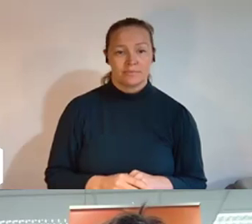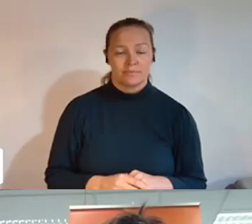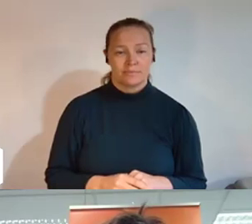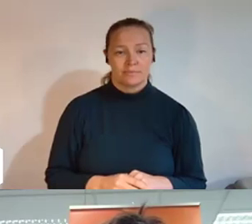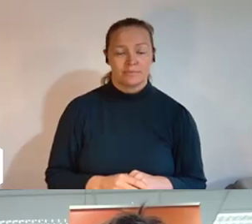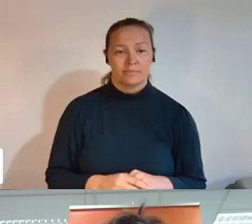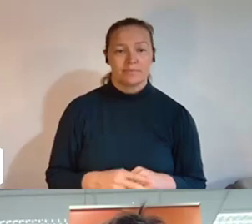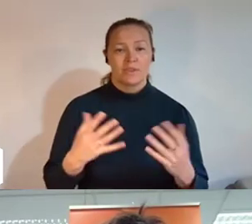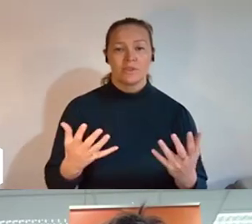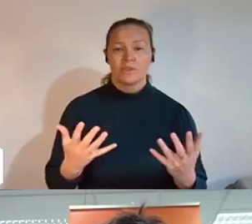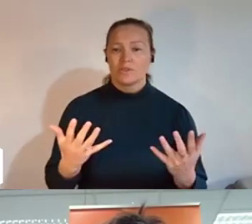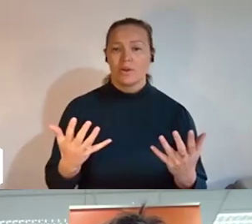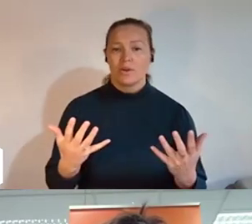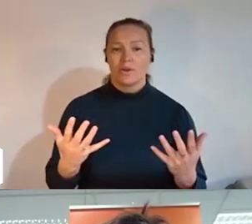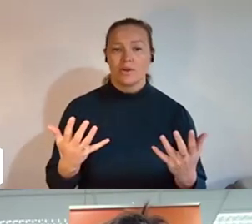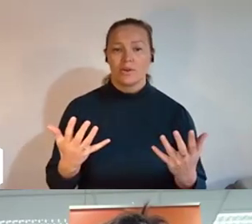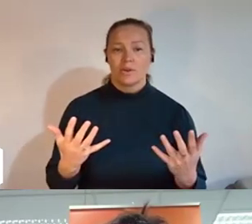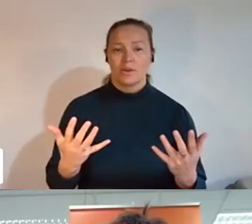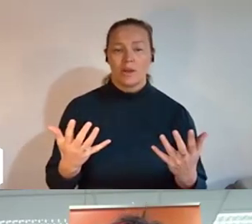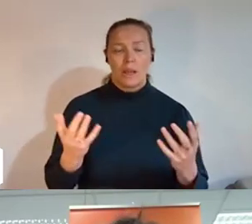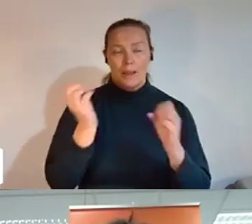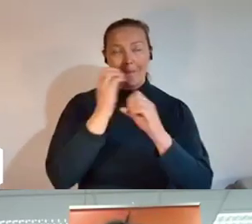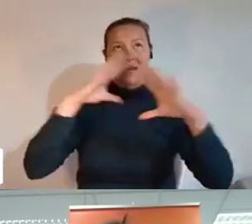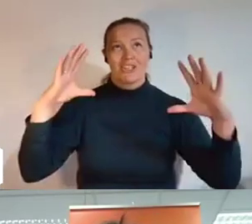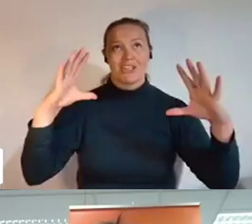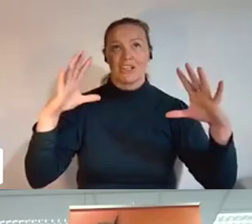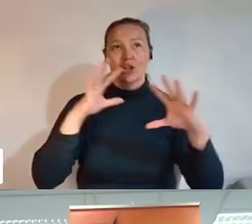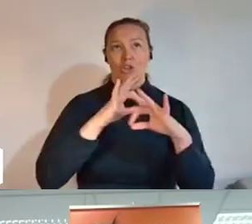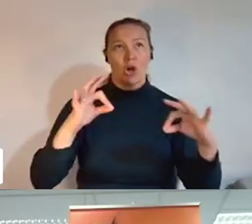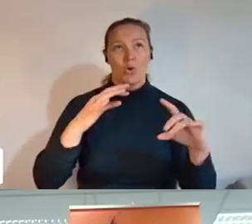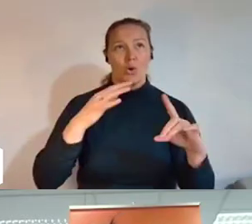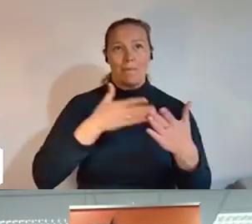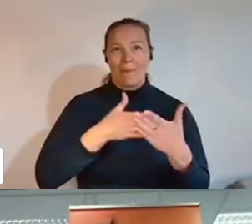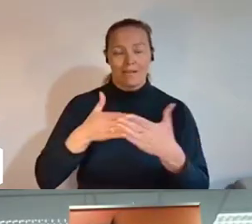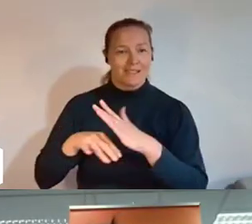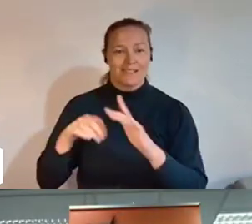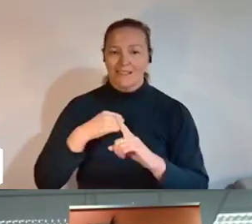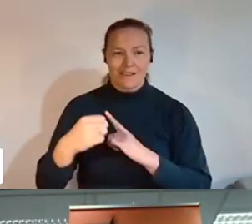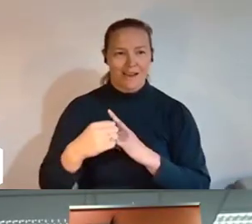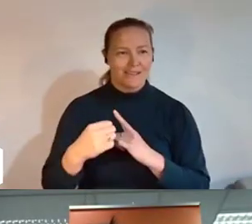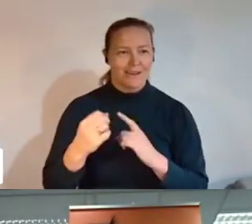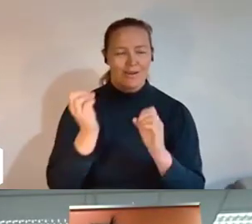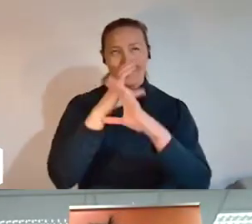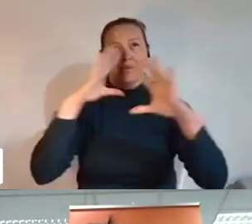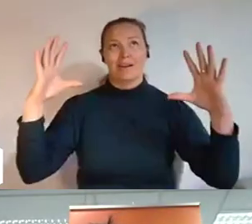were no societal barriers, what would that look like? And I think that would be pretty cool. So,